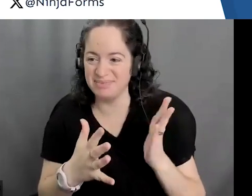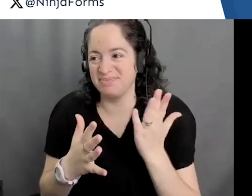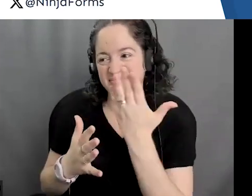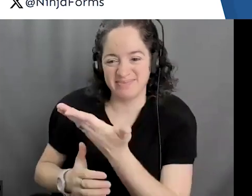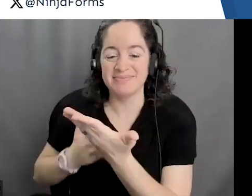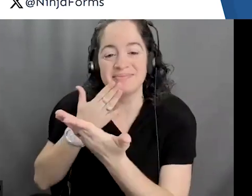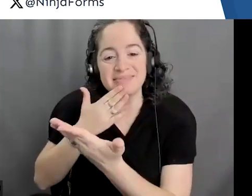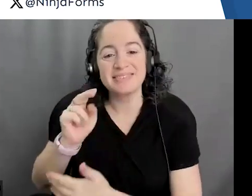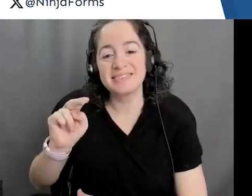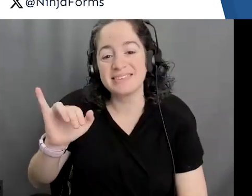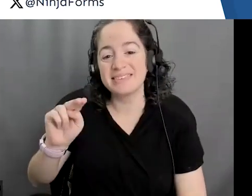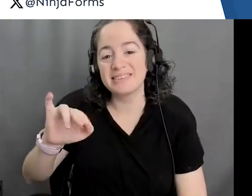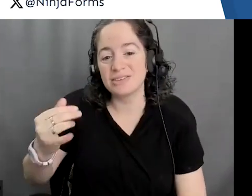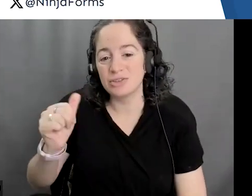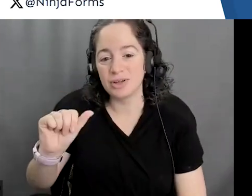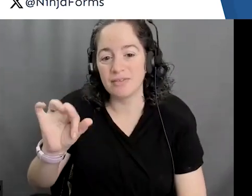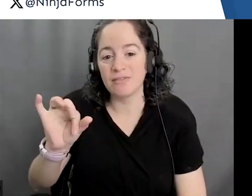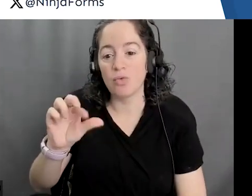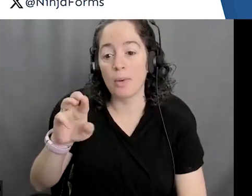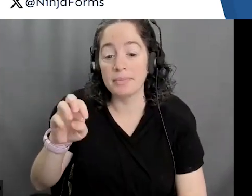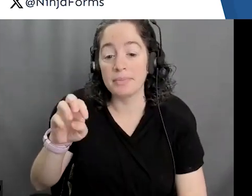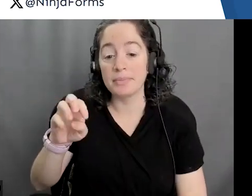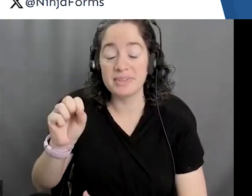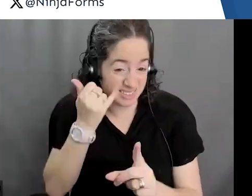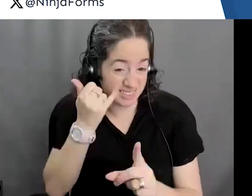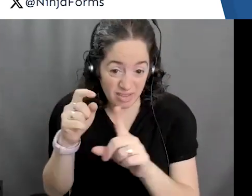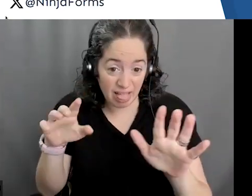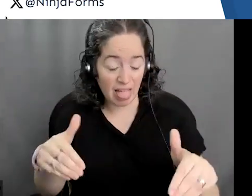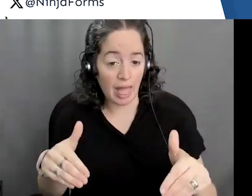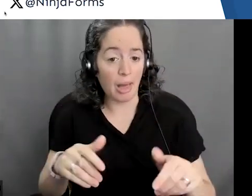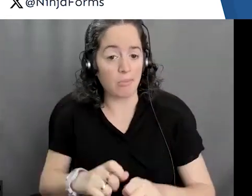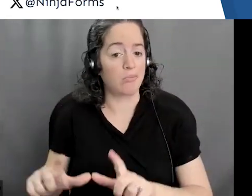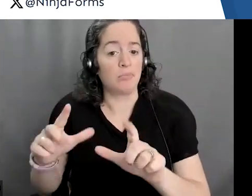If you have not found the interpretation view, I would love to call it out for you.